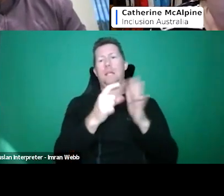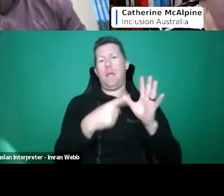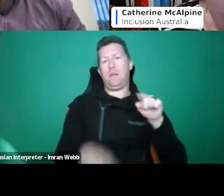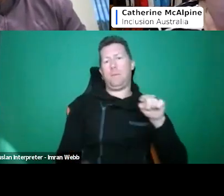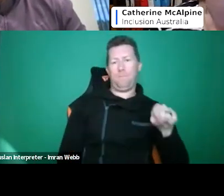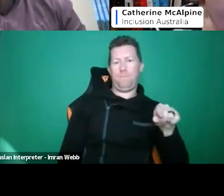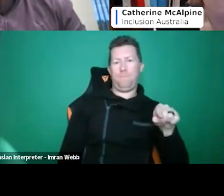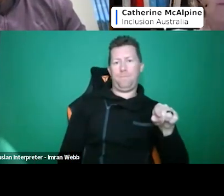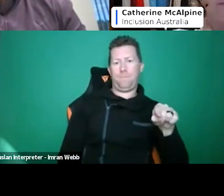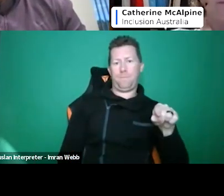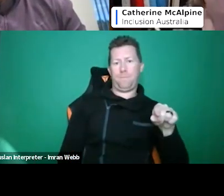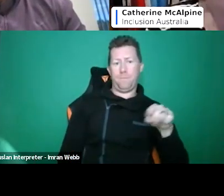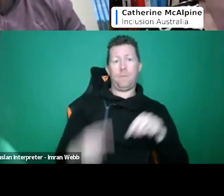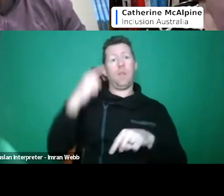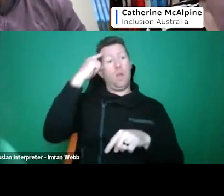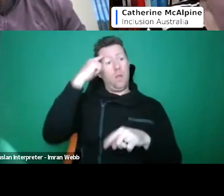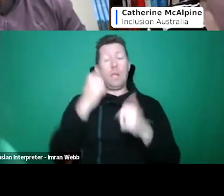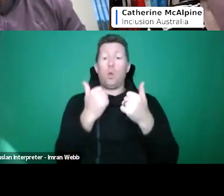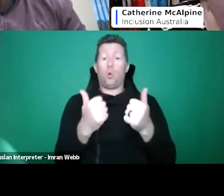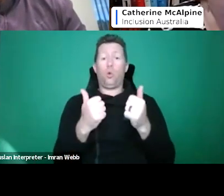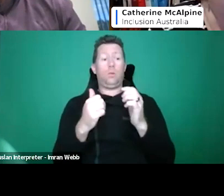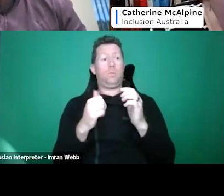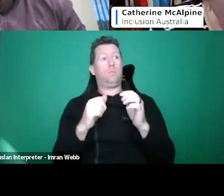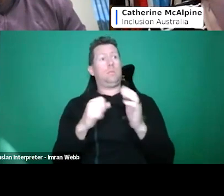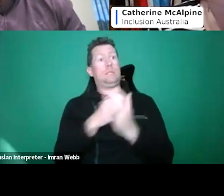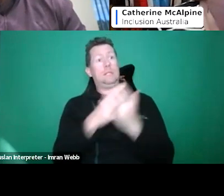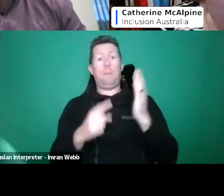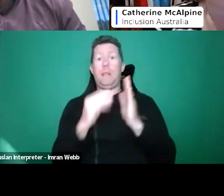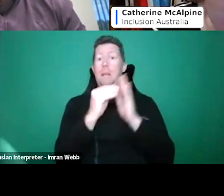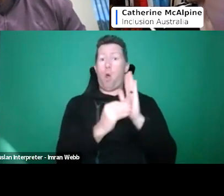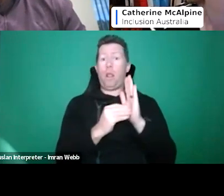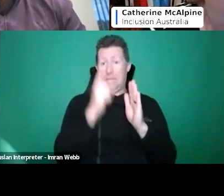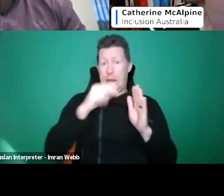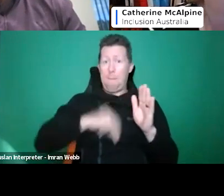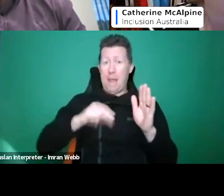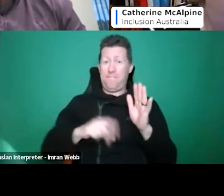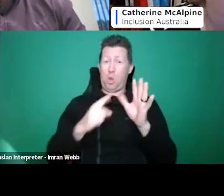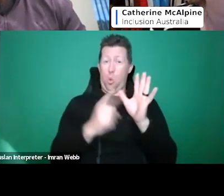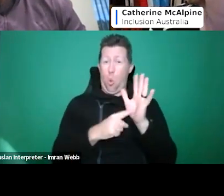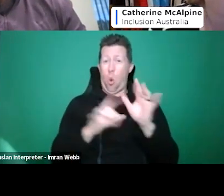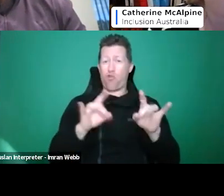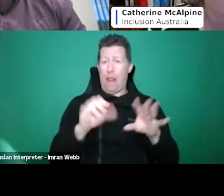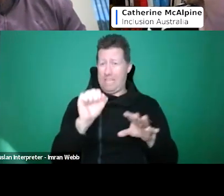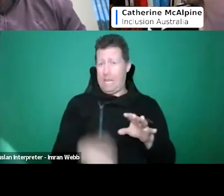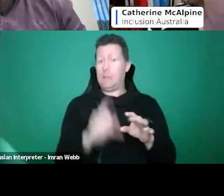and I think good disability policy benefits for all Australians. But to do so we need to create trust,